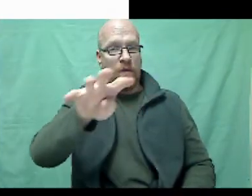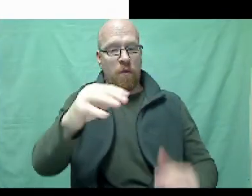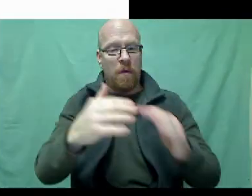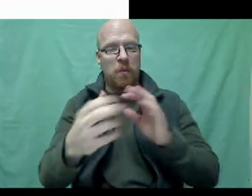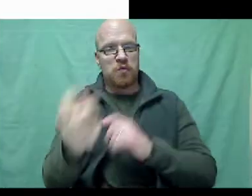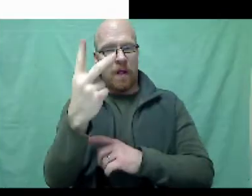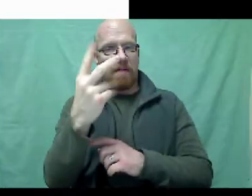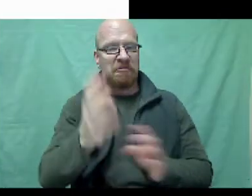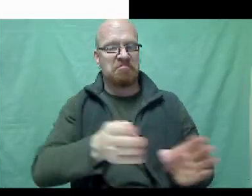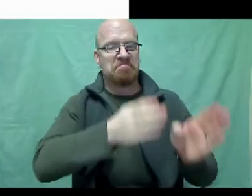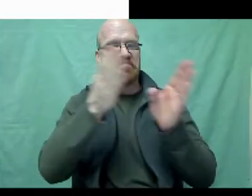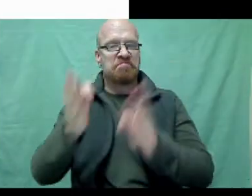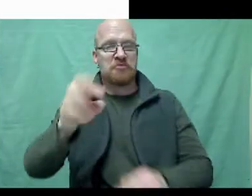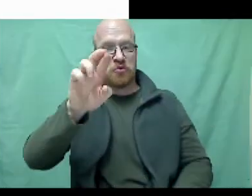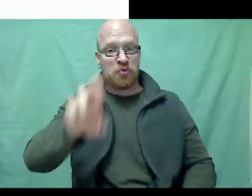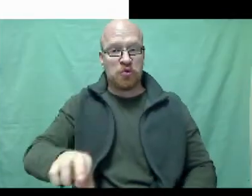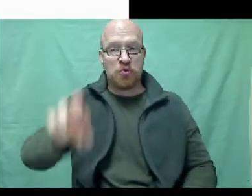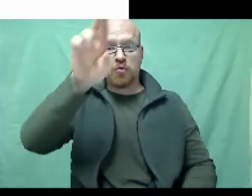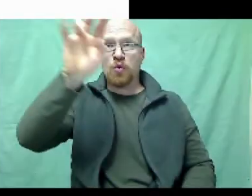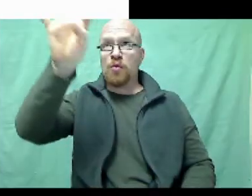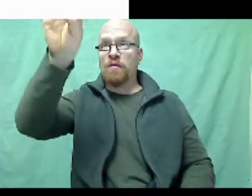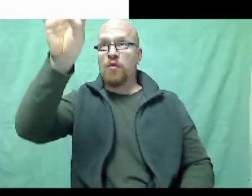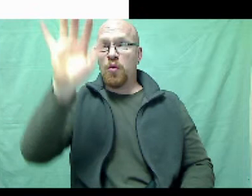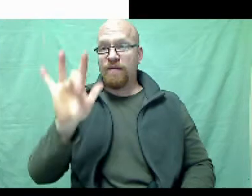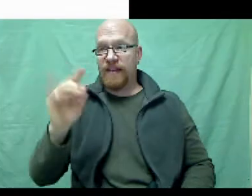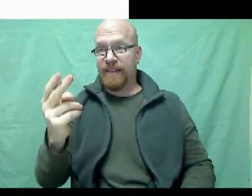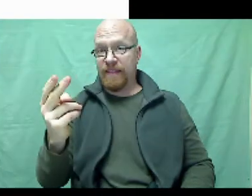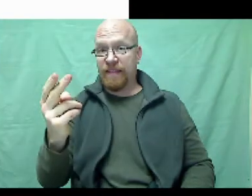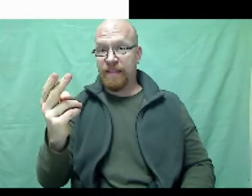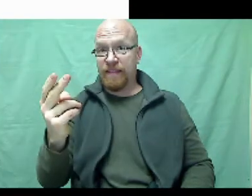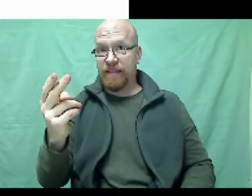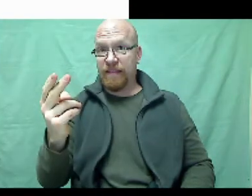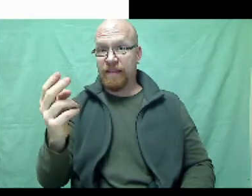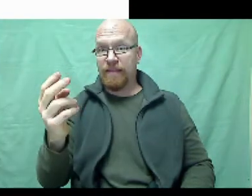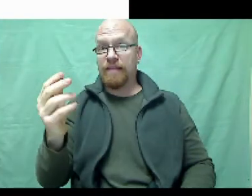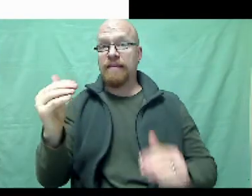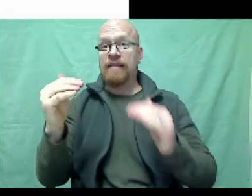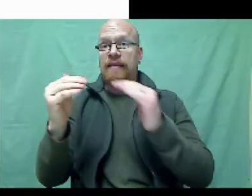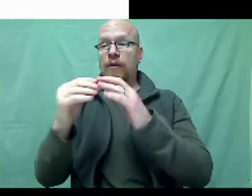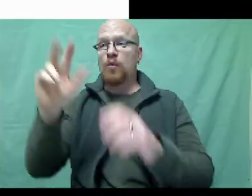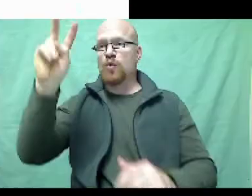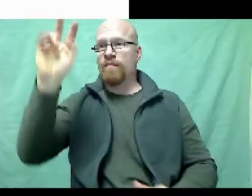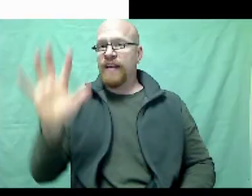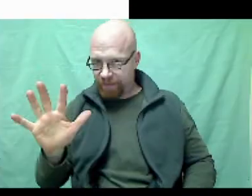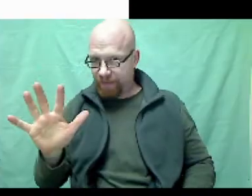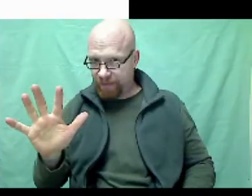We have a square root of 4/25 equals 2/5. We square the numerator and the denominator.